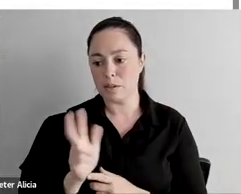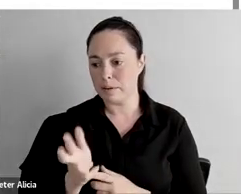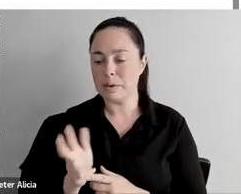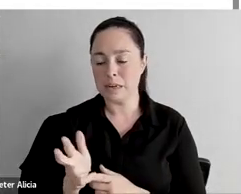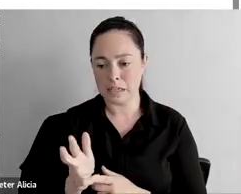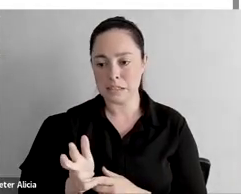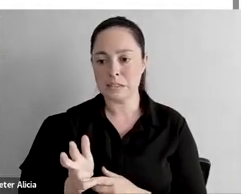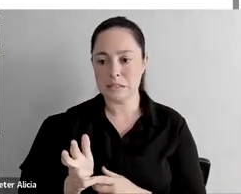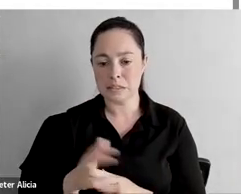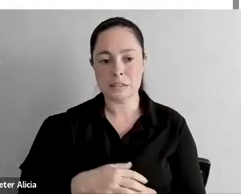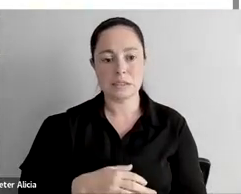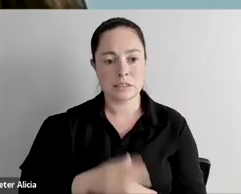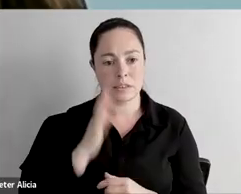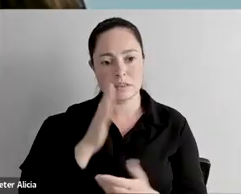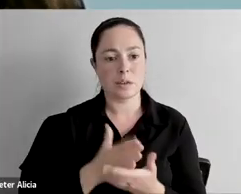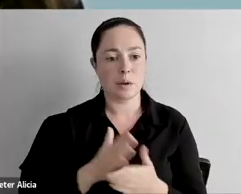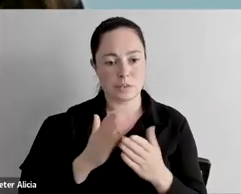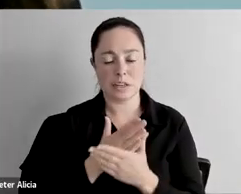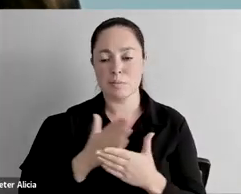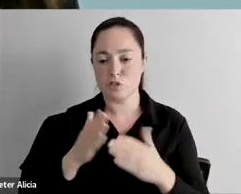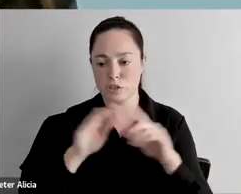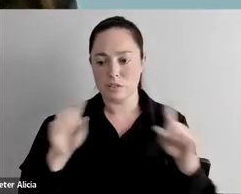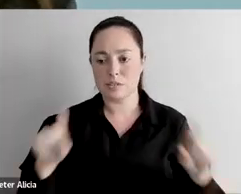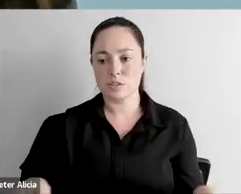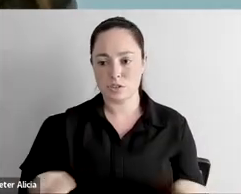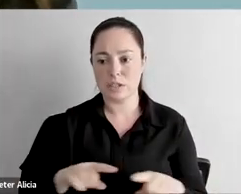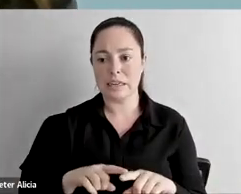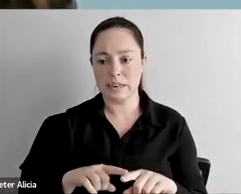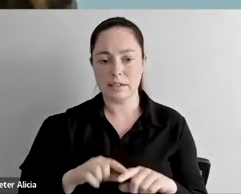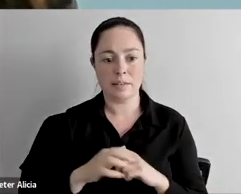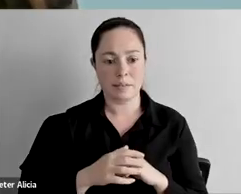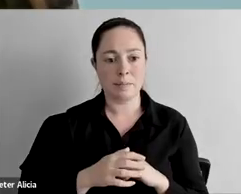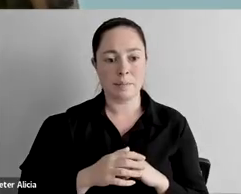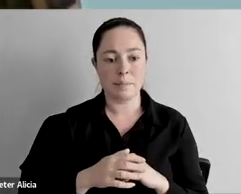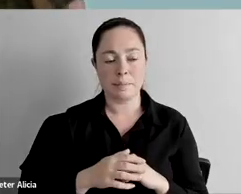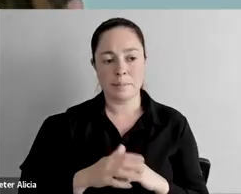I'm going to stop screen sharing. if we want to take any questions.